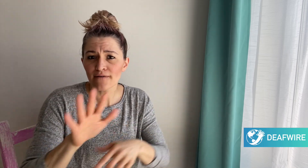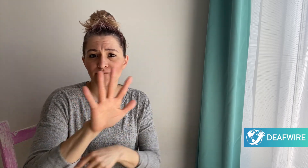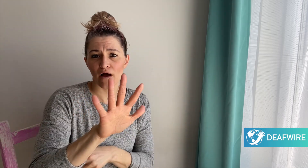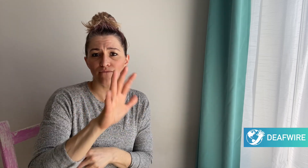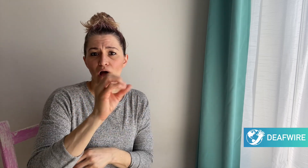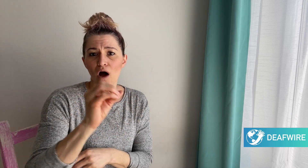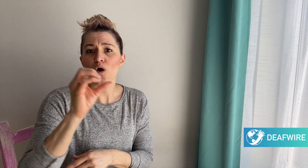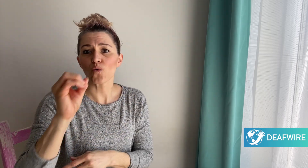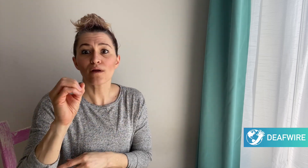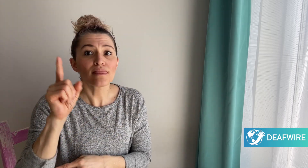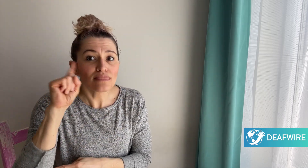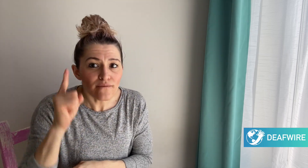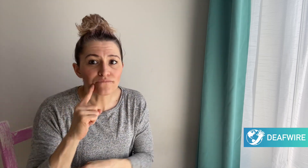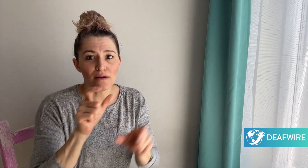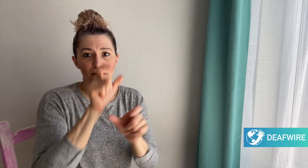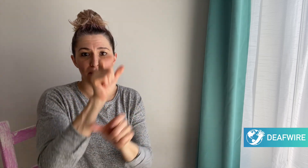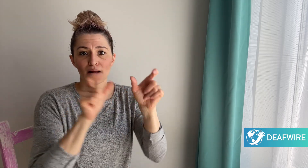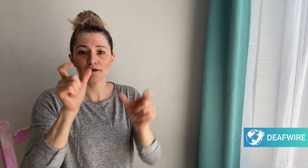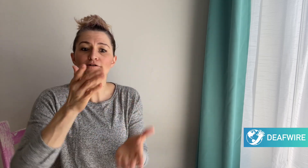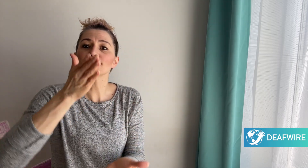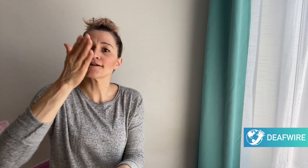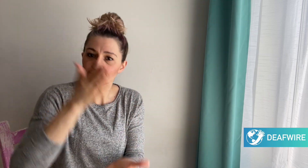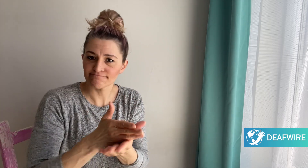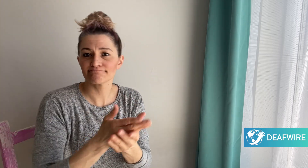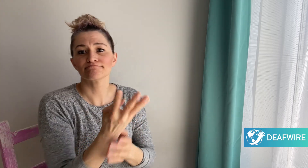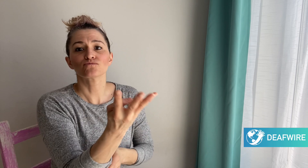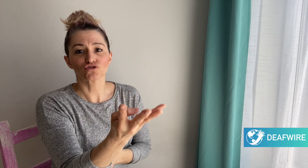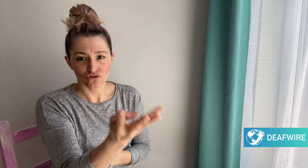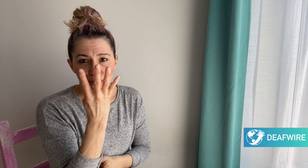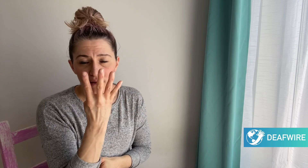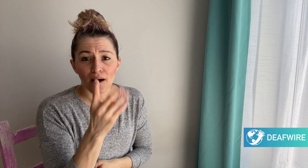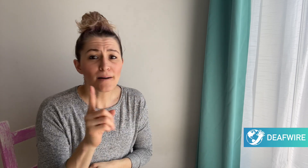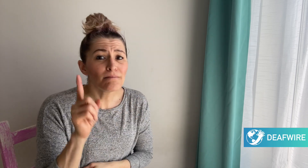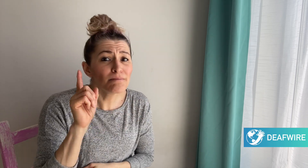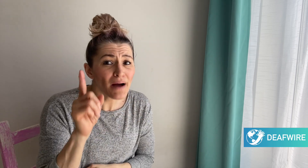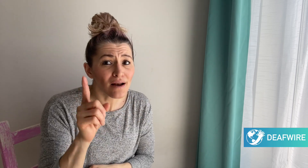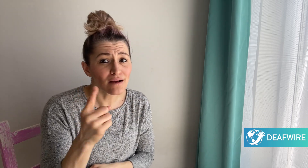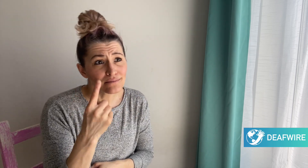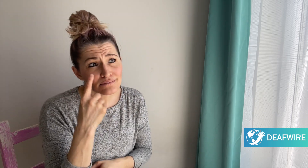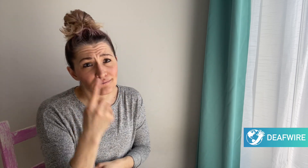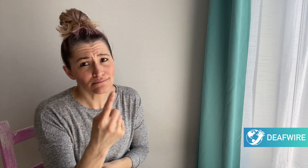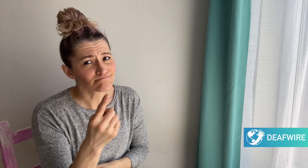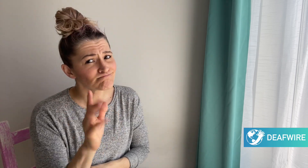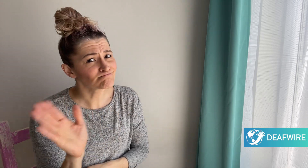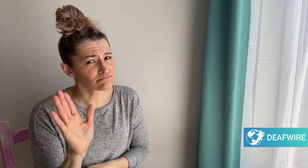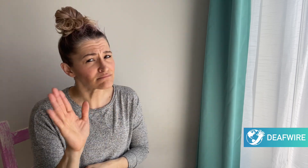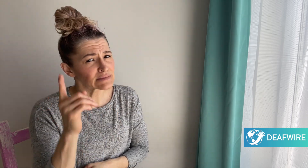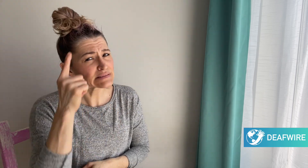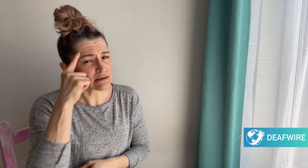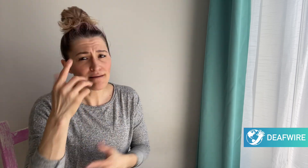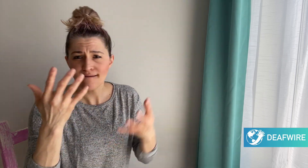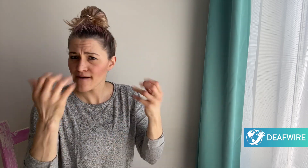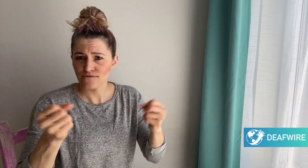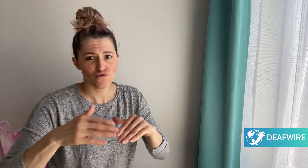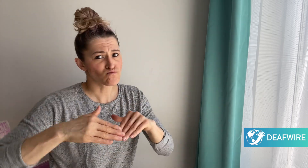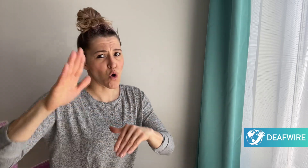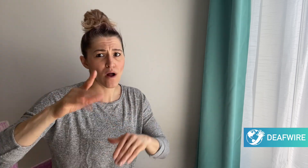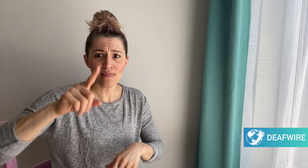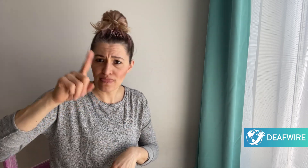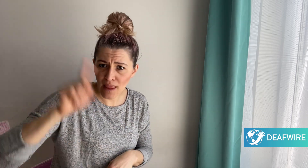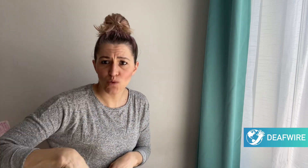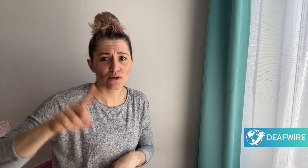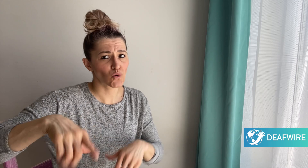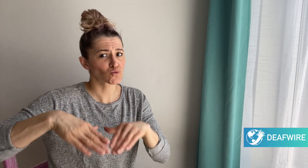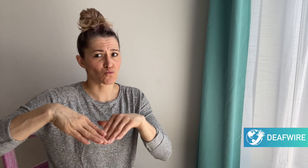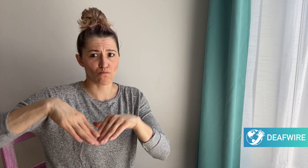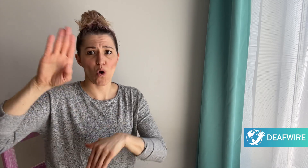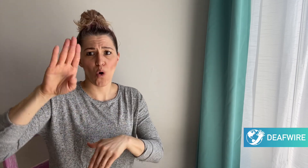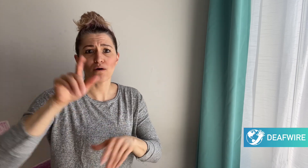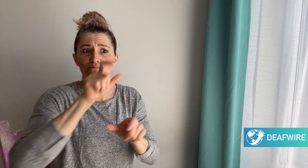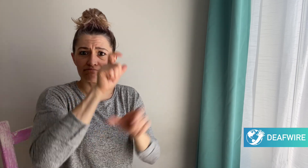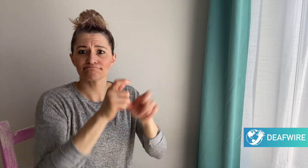500 known Deaf people in prison, but there are likely thousands